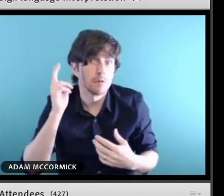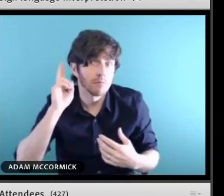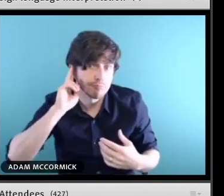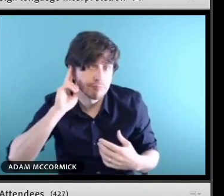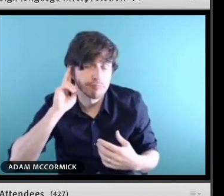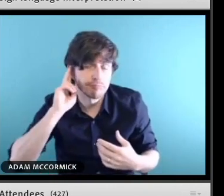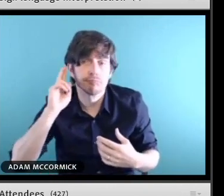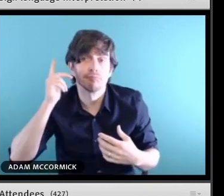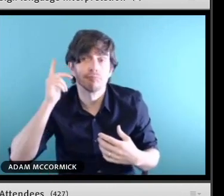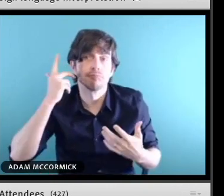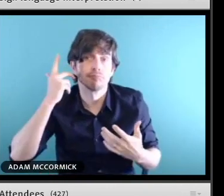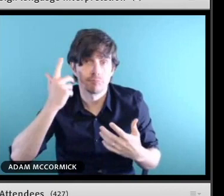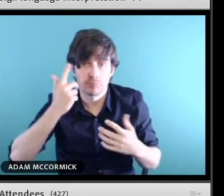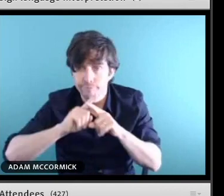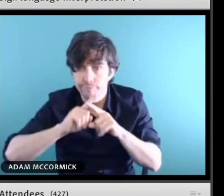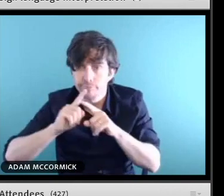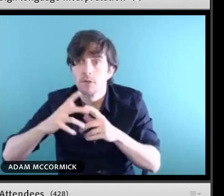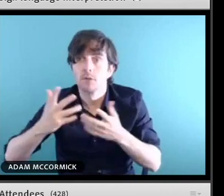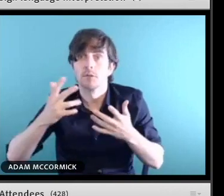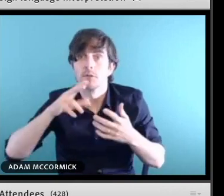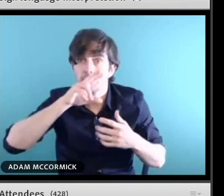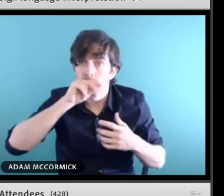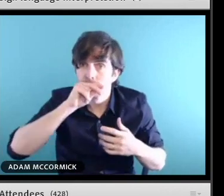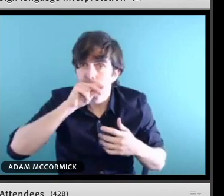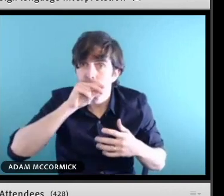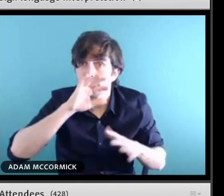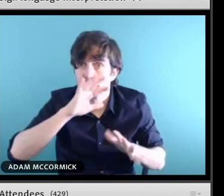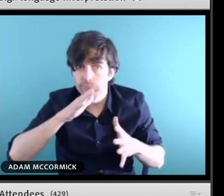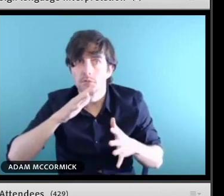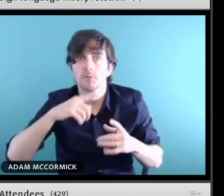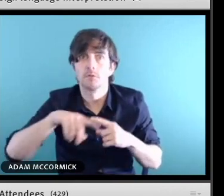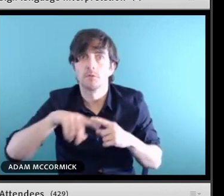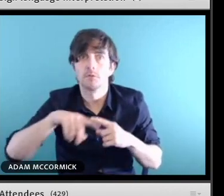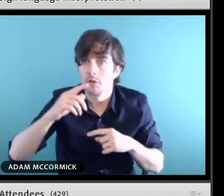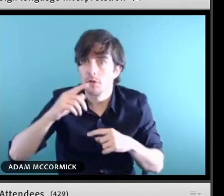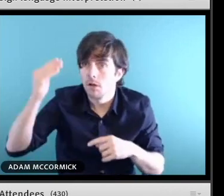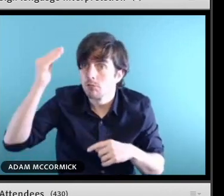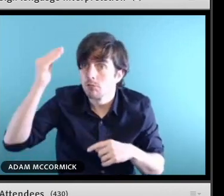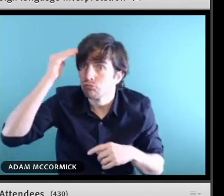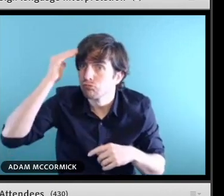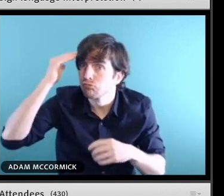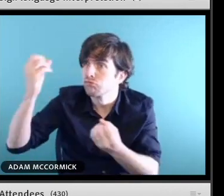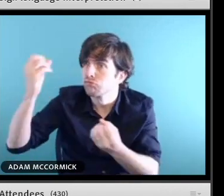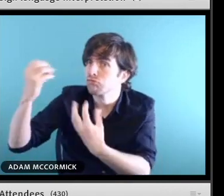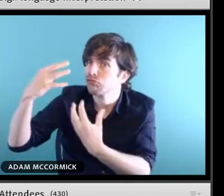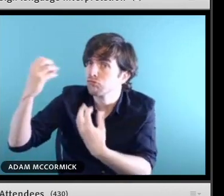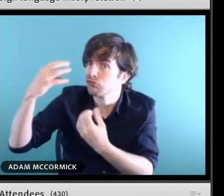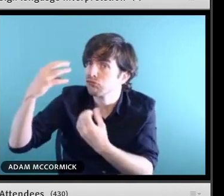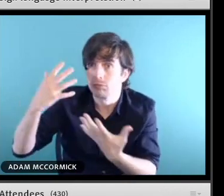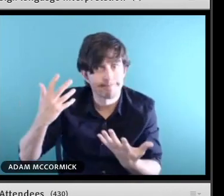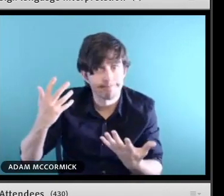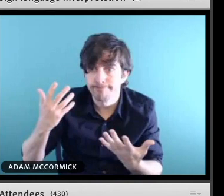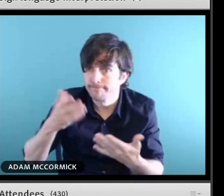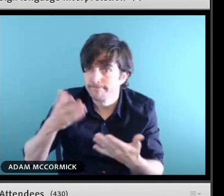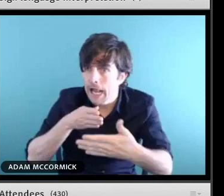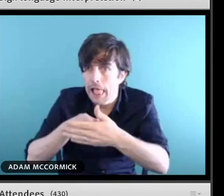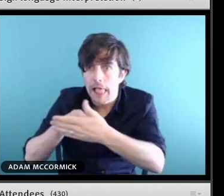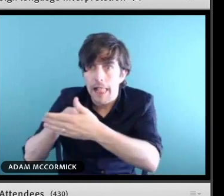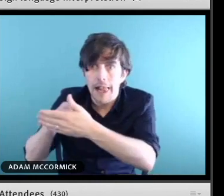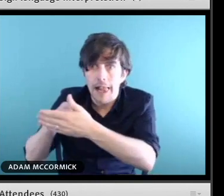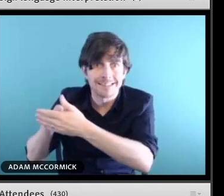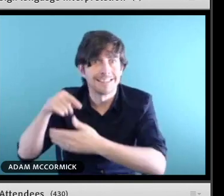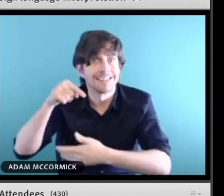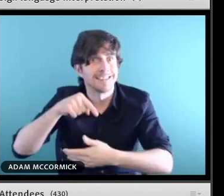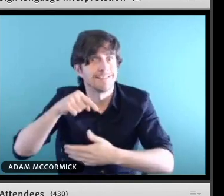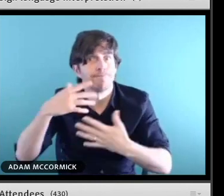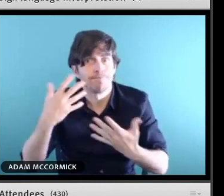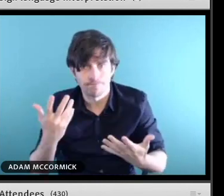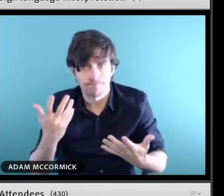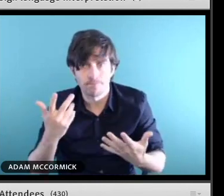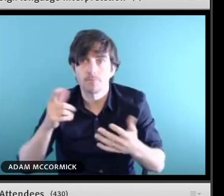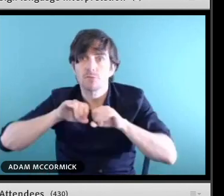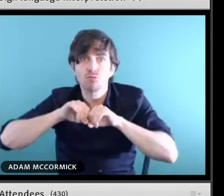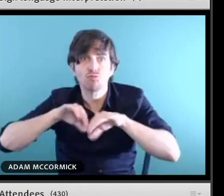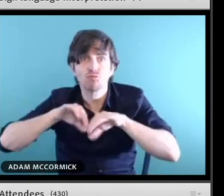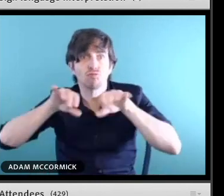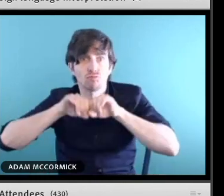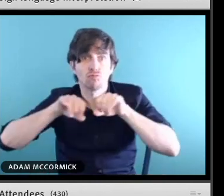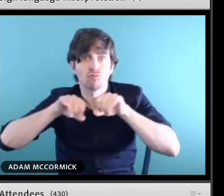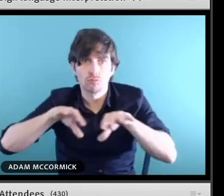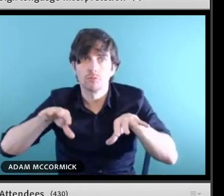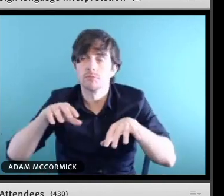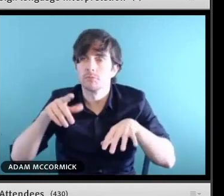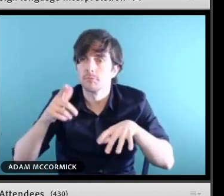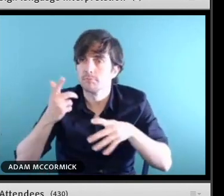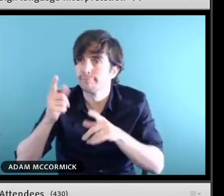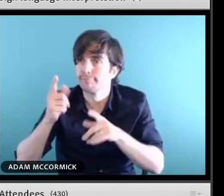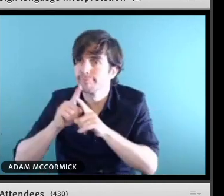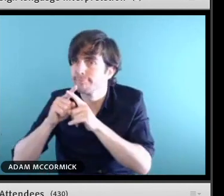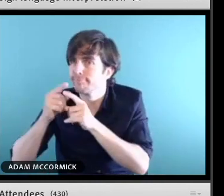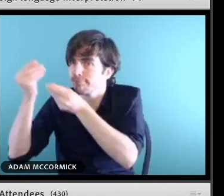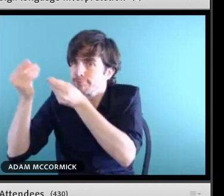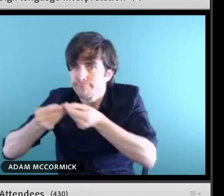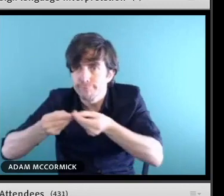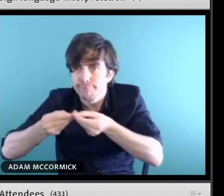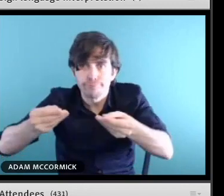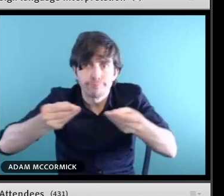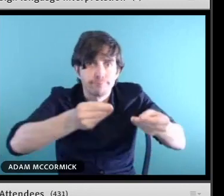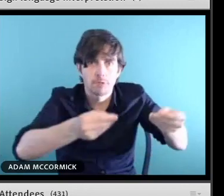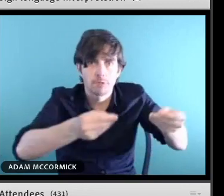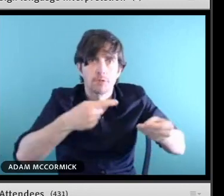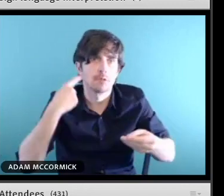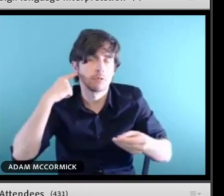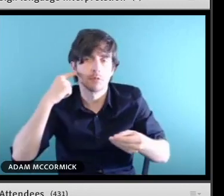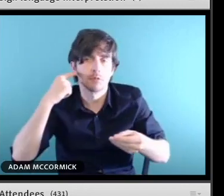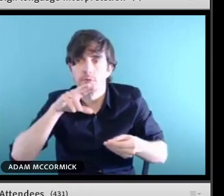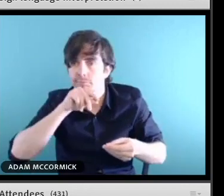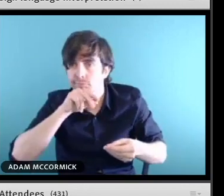impairments especially those who are not educated would not really benefit from those platforms.